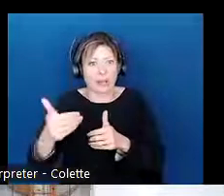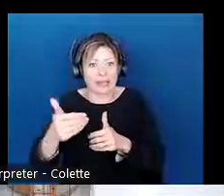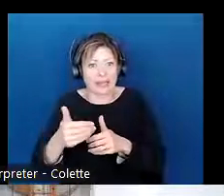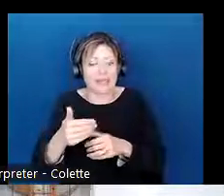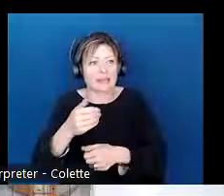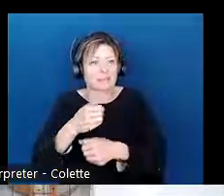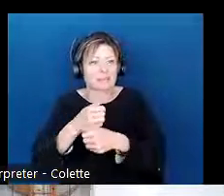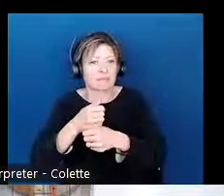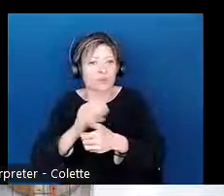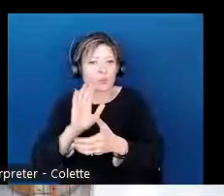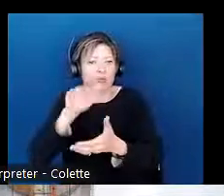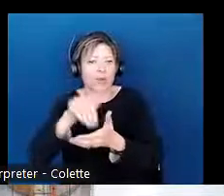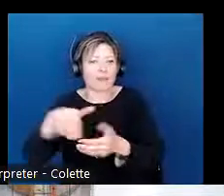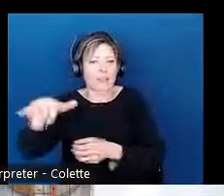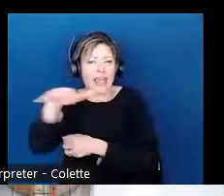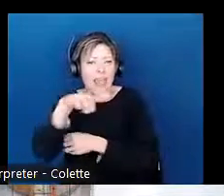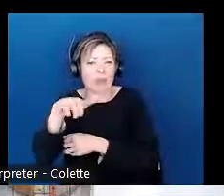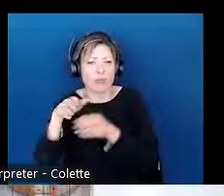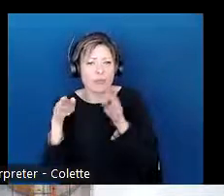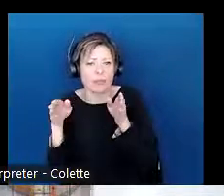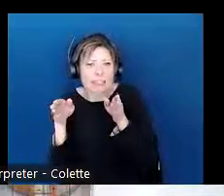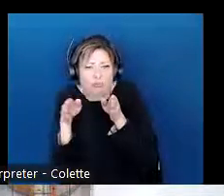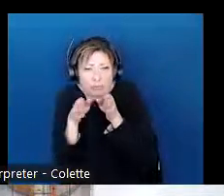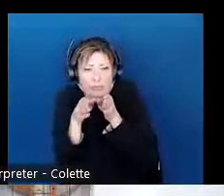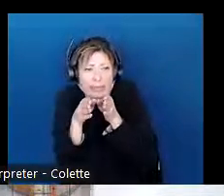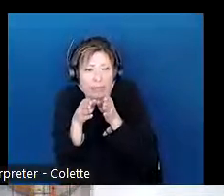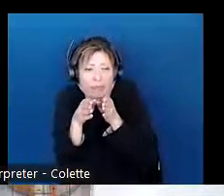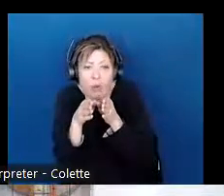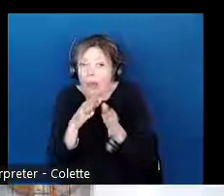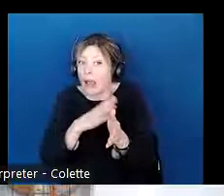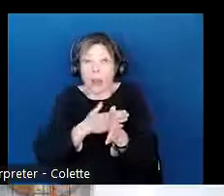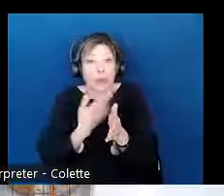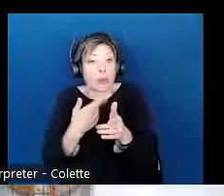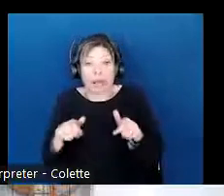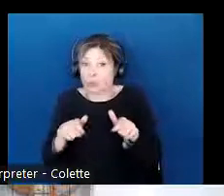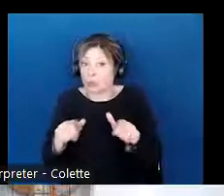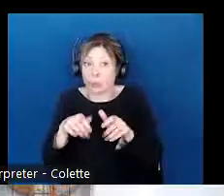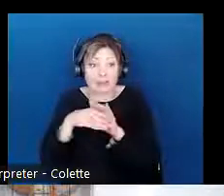uh narrower than my hallway and I wouldn't like to try and take a wheelchair down. It it's good it's